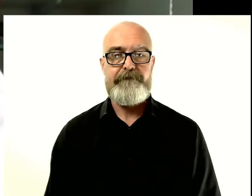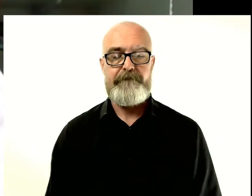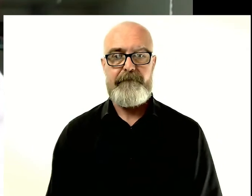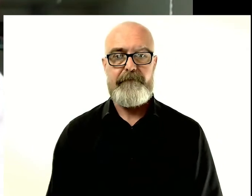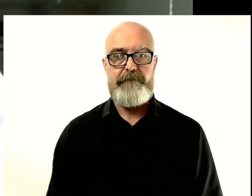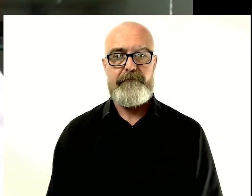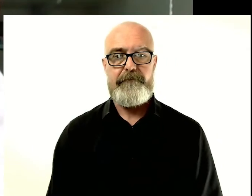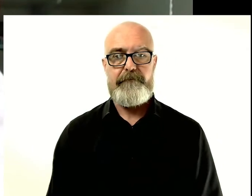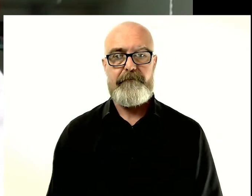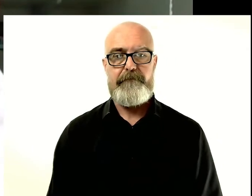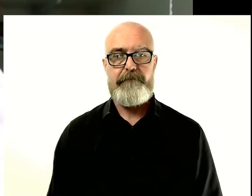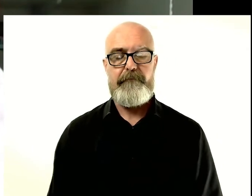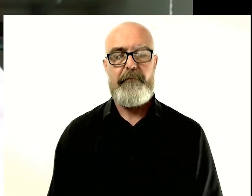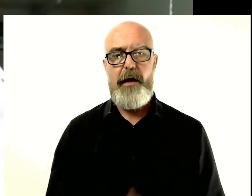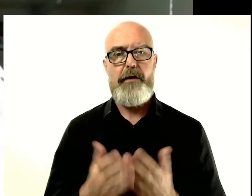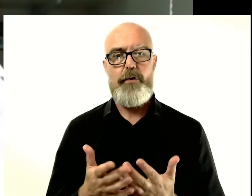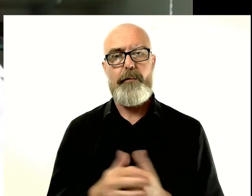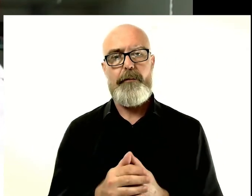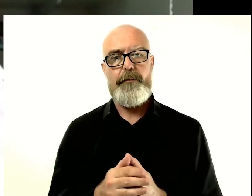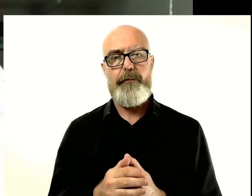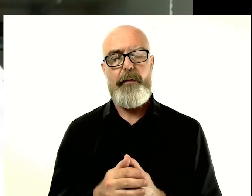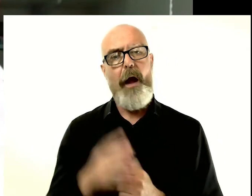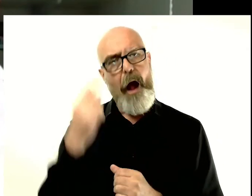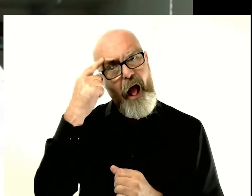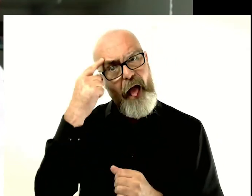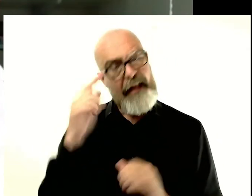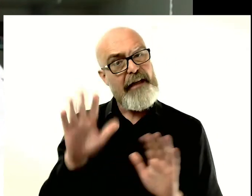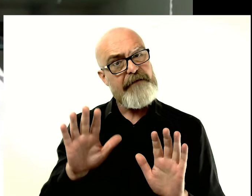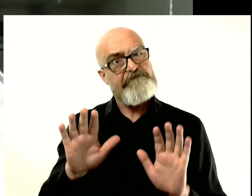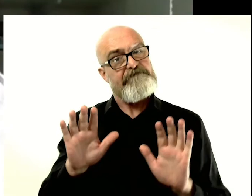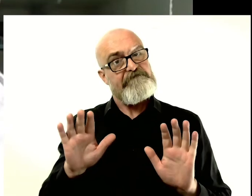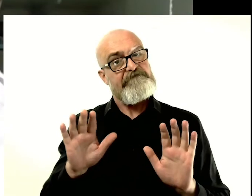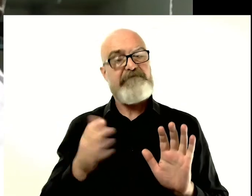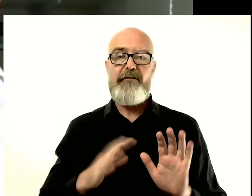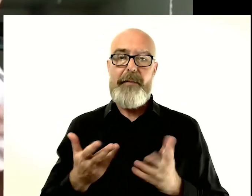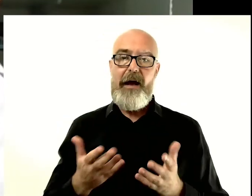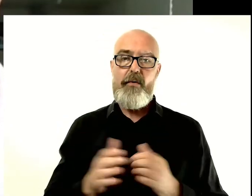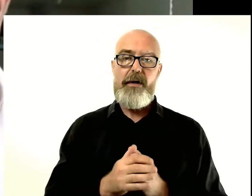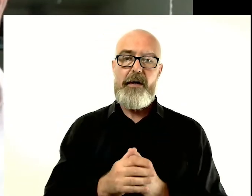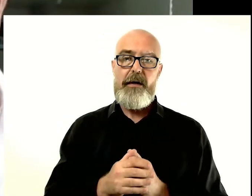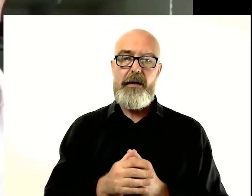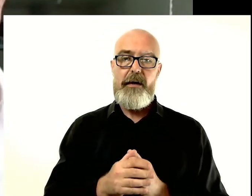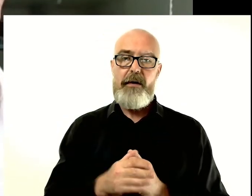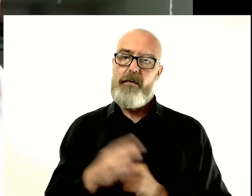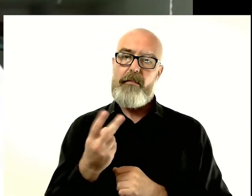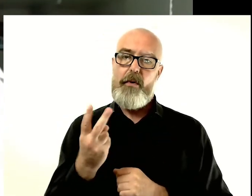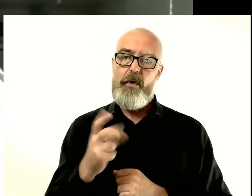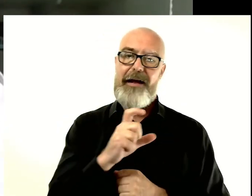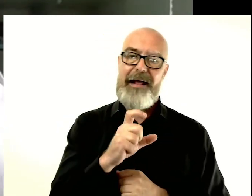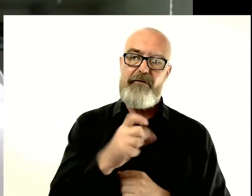of Dalia's research um so I think that's all I need to tell you